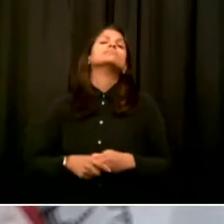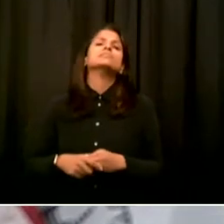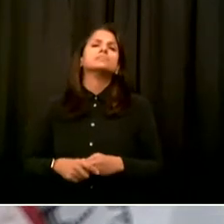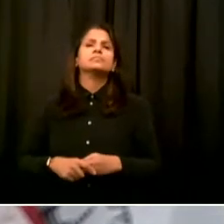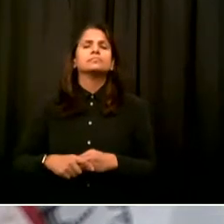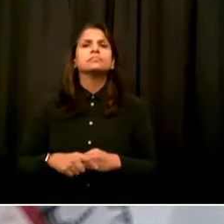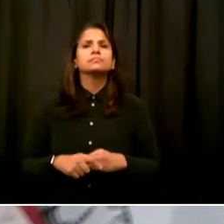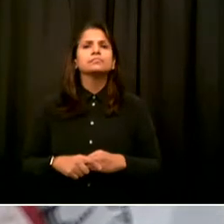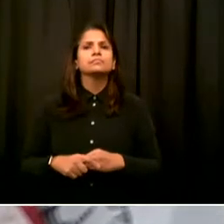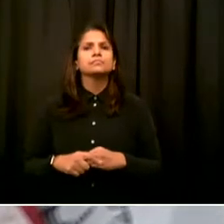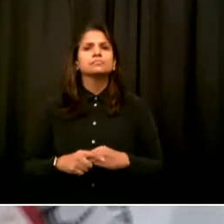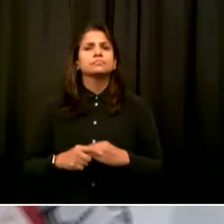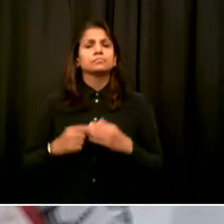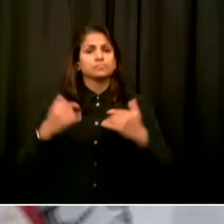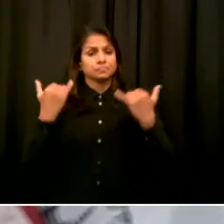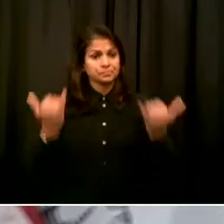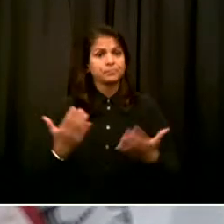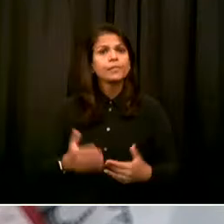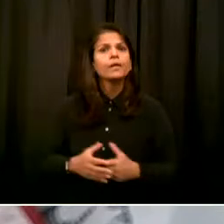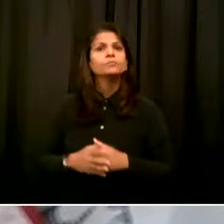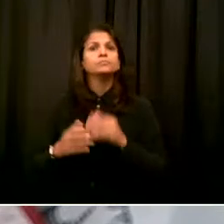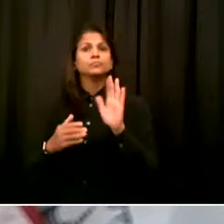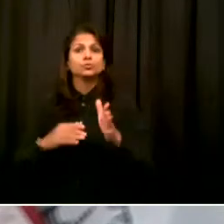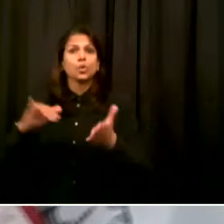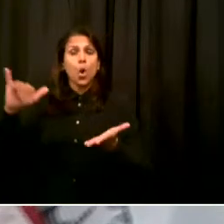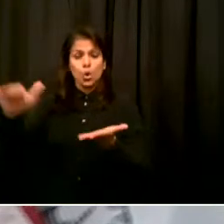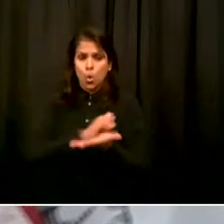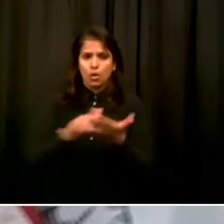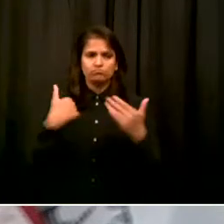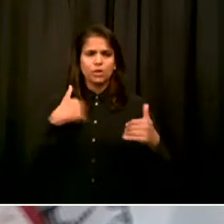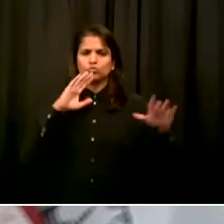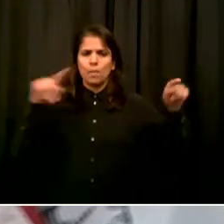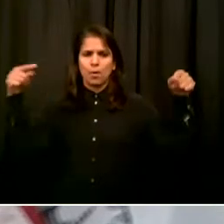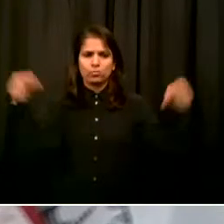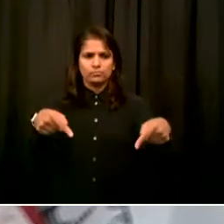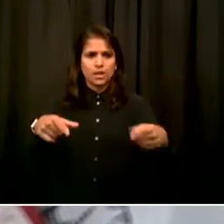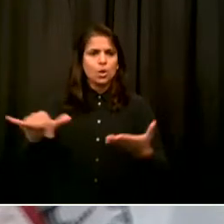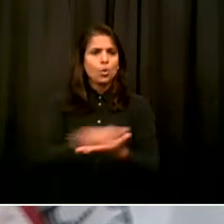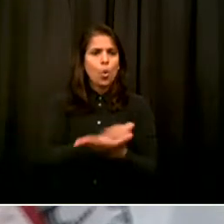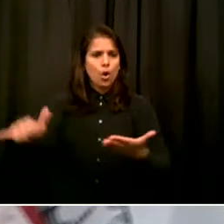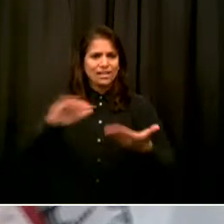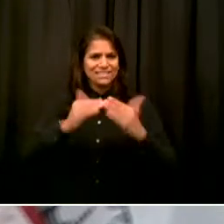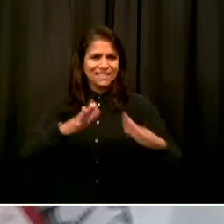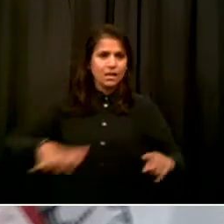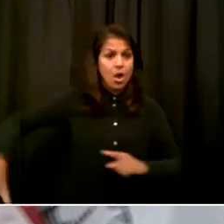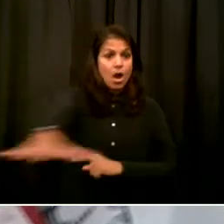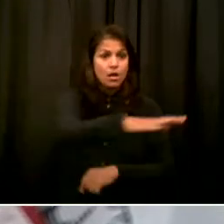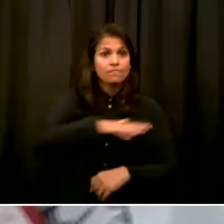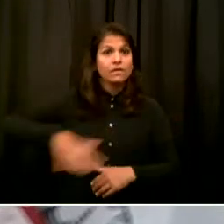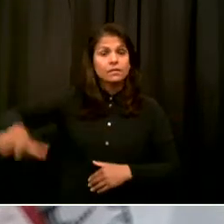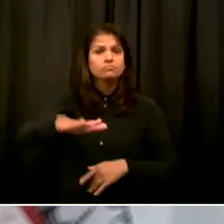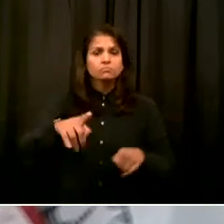ALL RIGHT, SO WHILE WE ARE WAITING FOR THE VOTETES TO BE COUNTED AND FOOR E THPROCESS TO